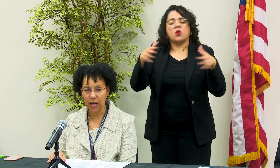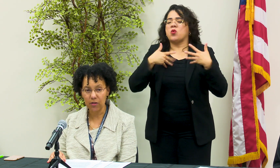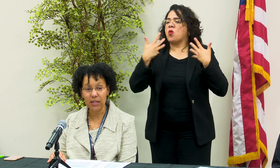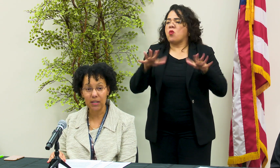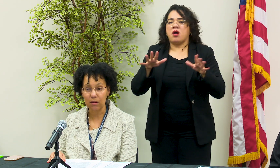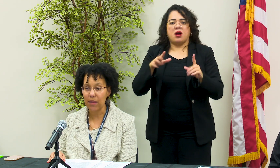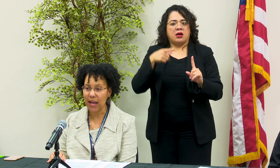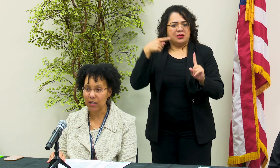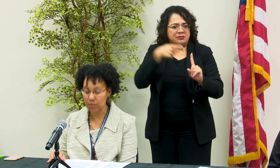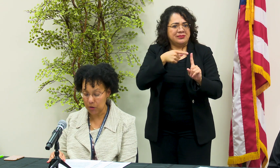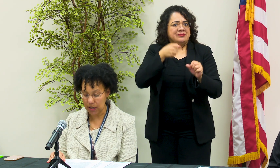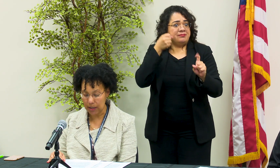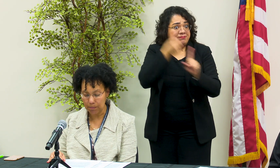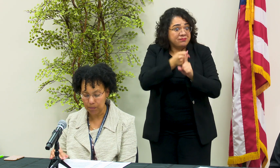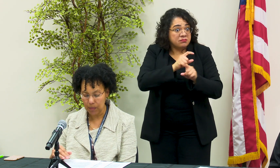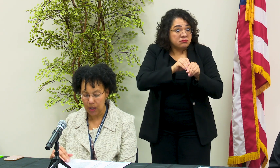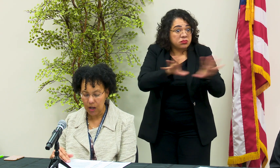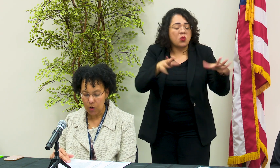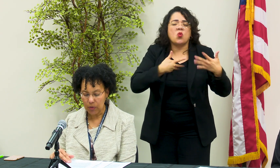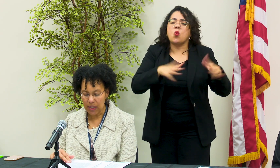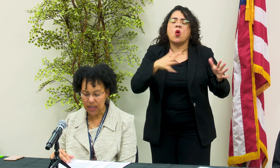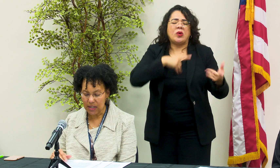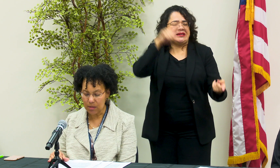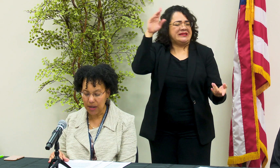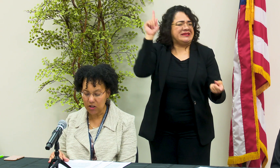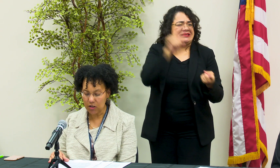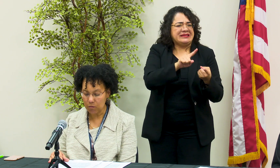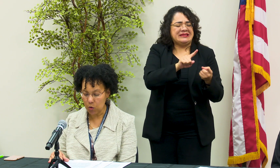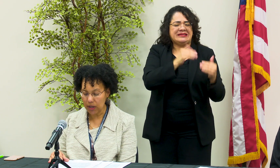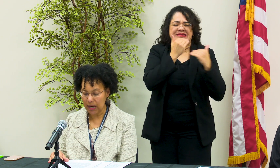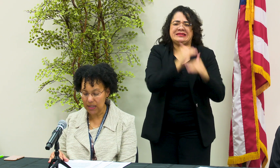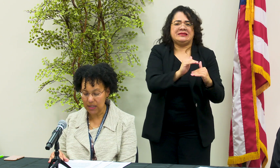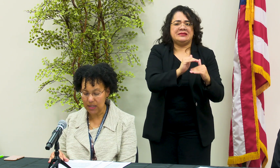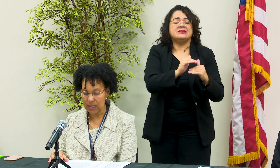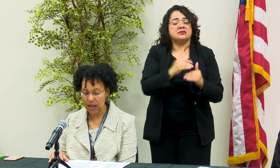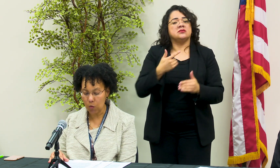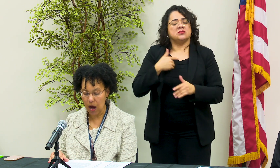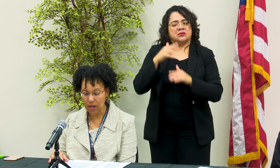system and community. With the anticipation of more cases and a wider